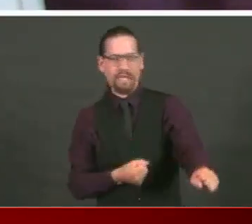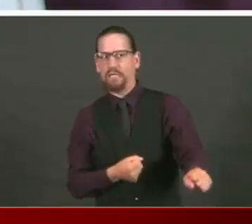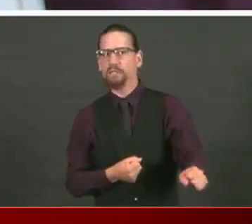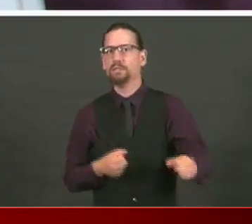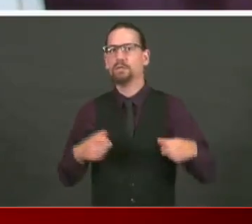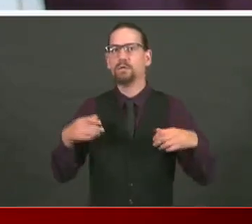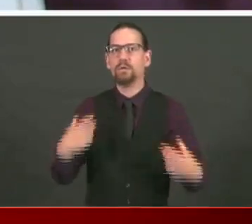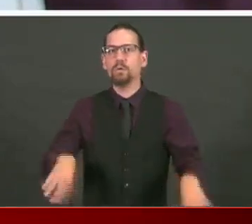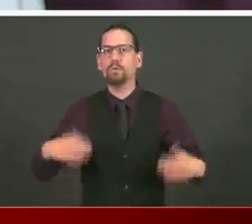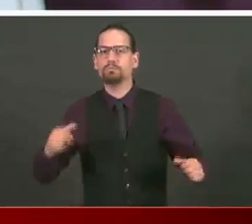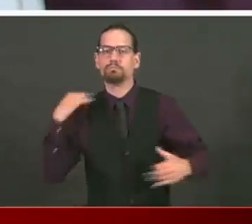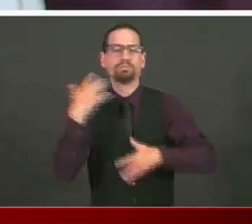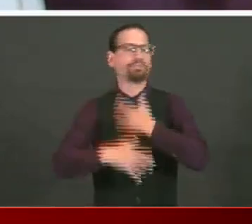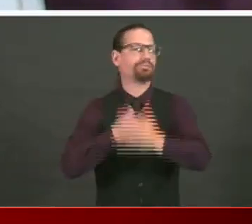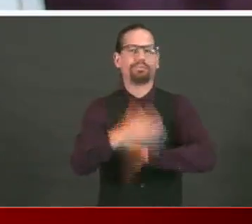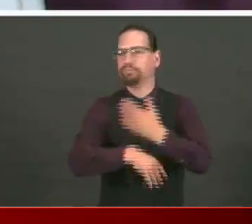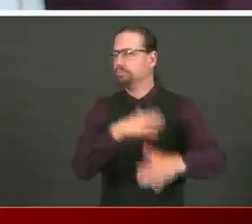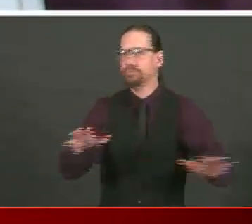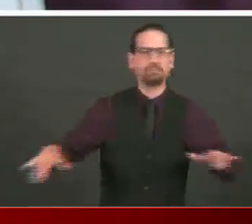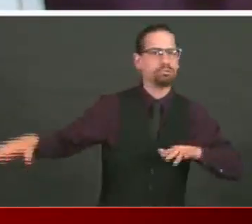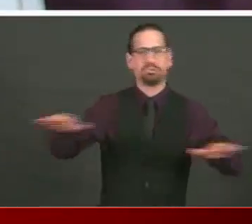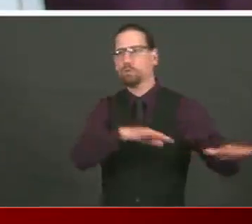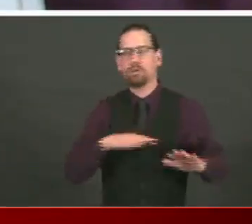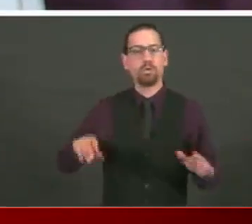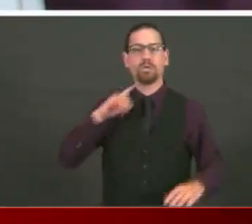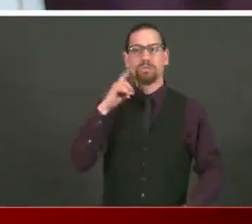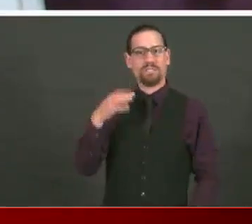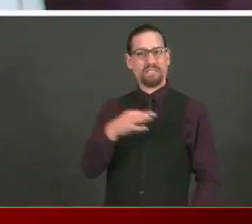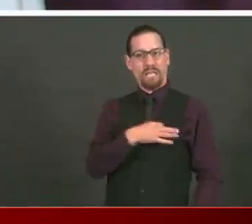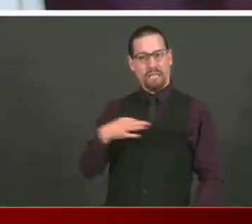TEMPORARY. WE HAD TO CLOSE IT DOWN WHEN IT